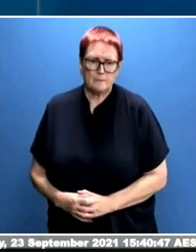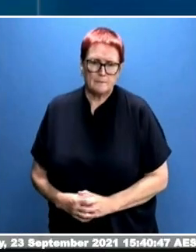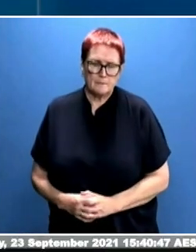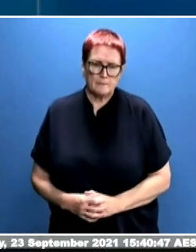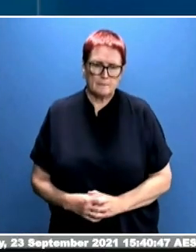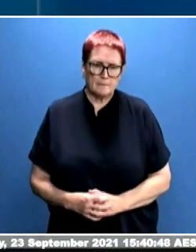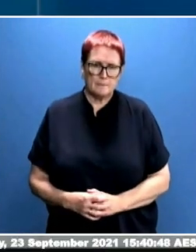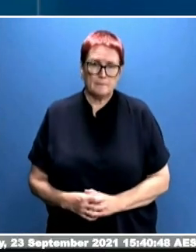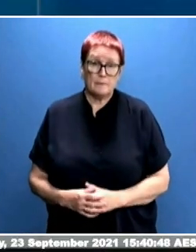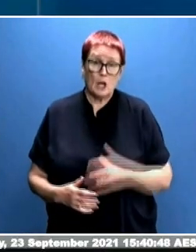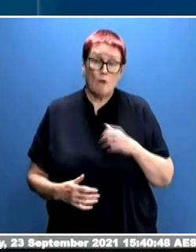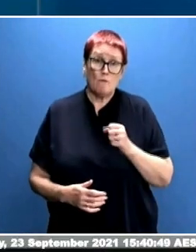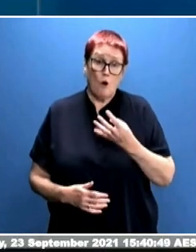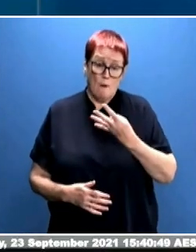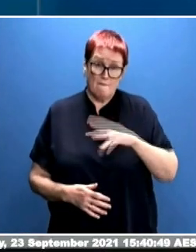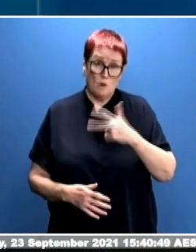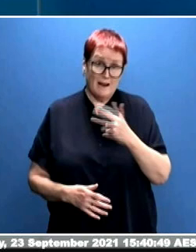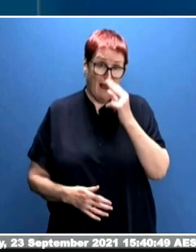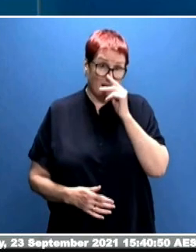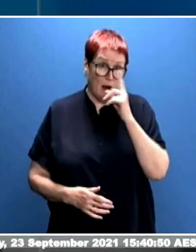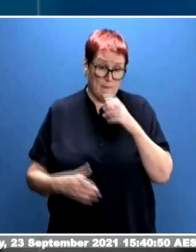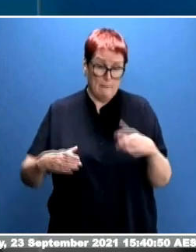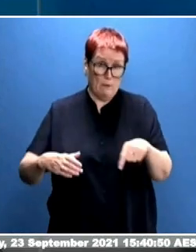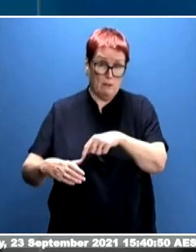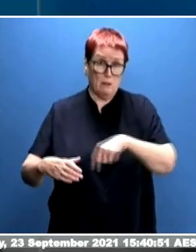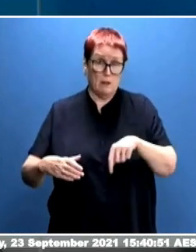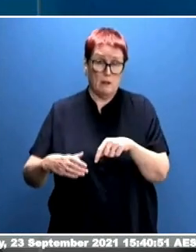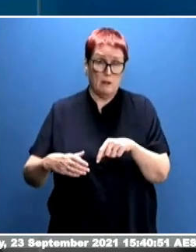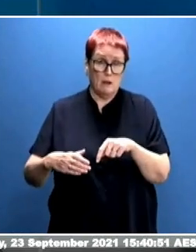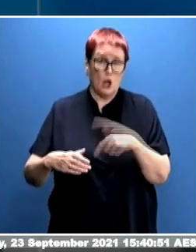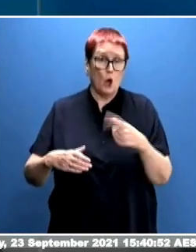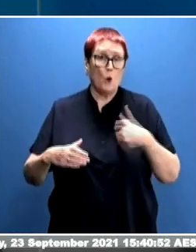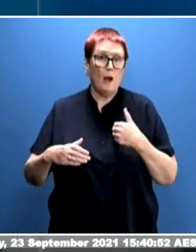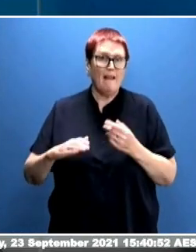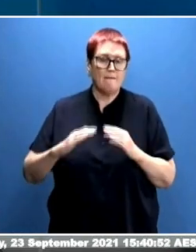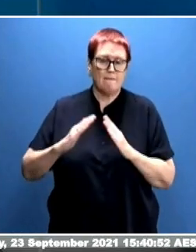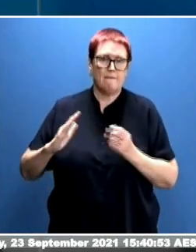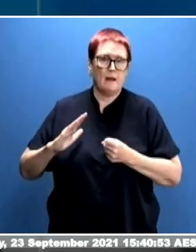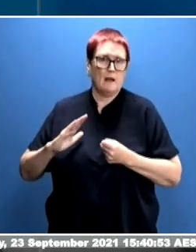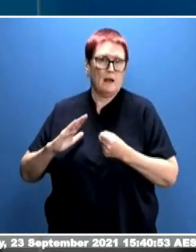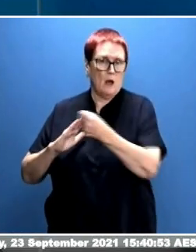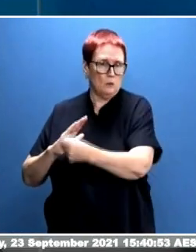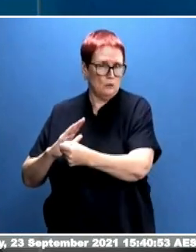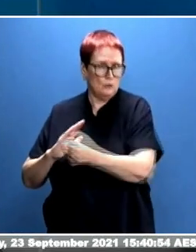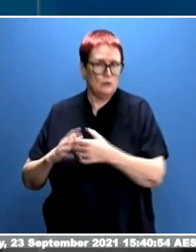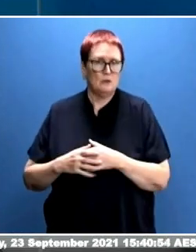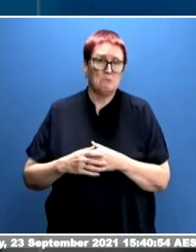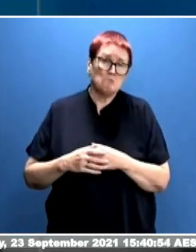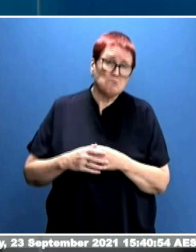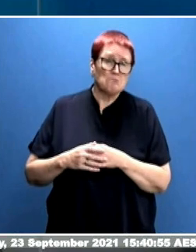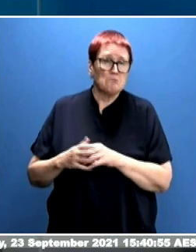Of the 48 young people in out-of-home care, about 40 of them would be